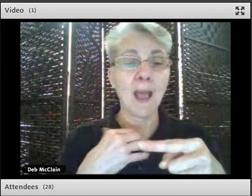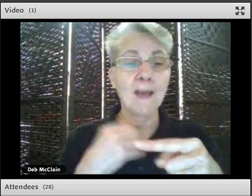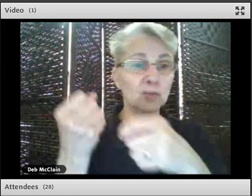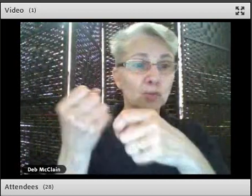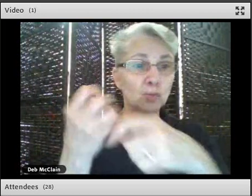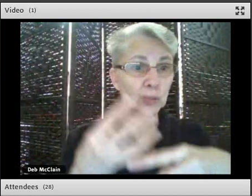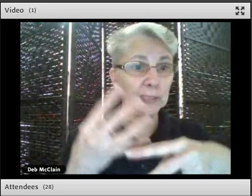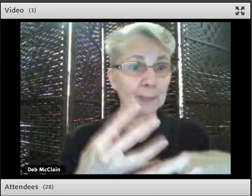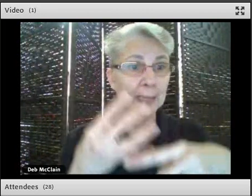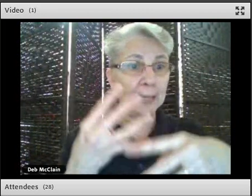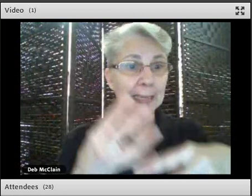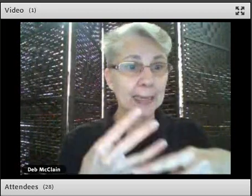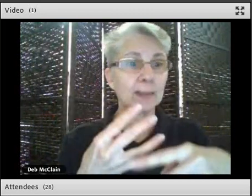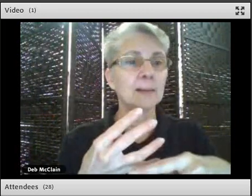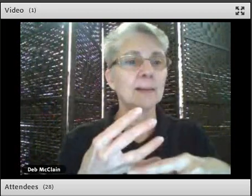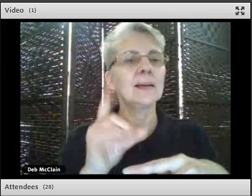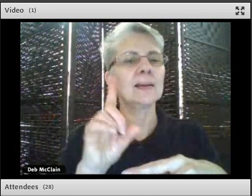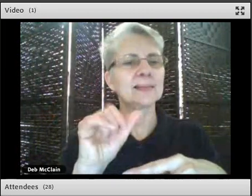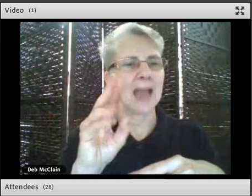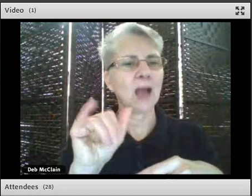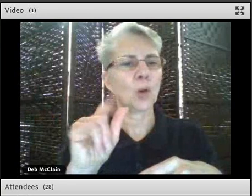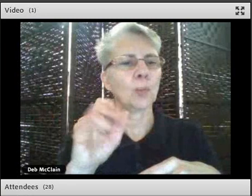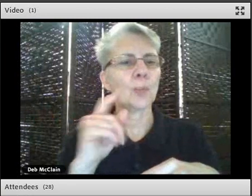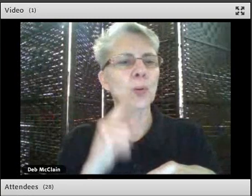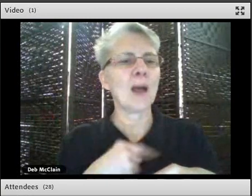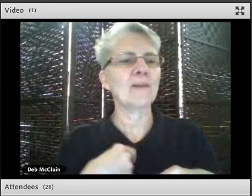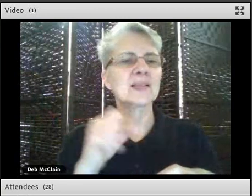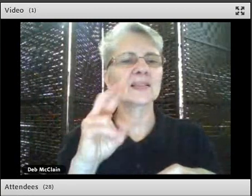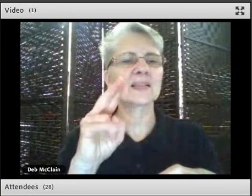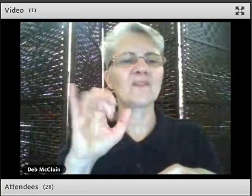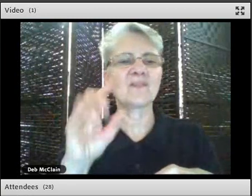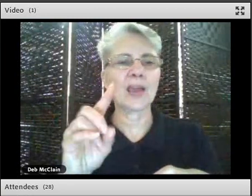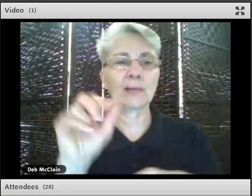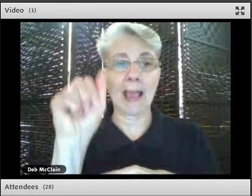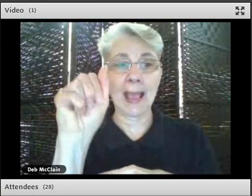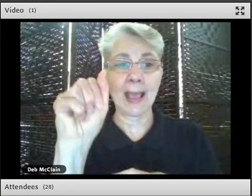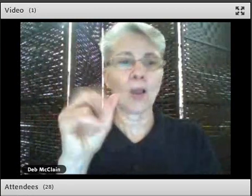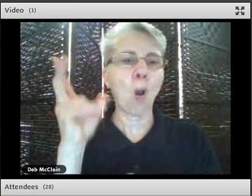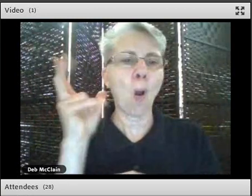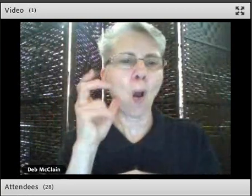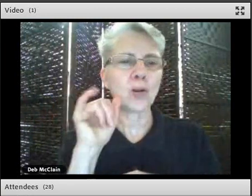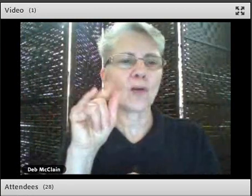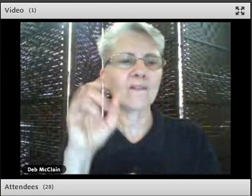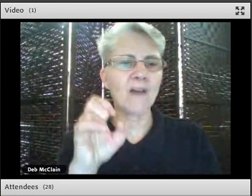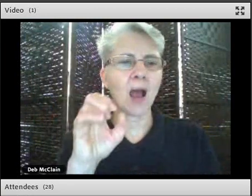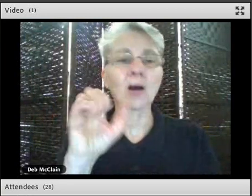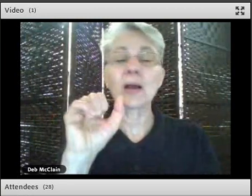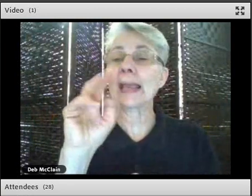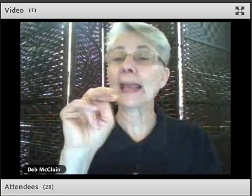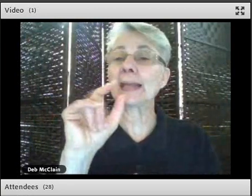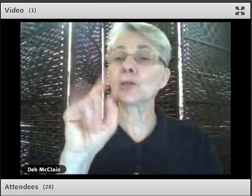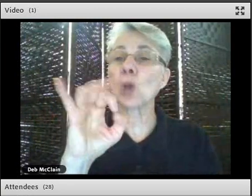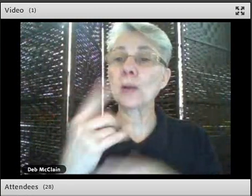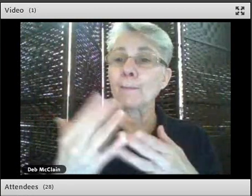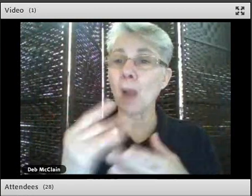The encoding format will probably be MP3. If there's a file size for something that's downloadable,